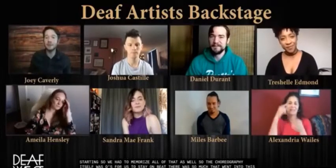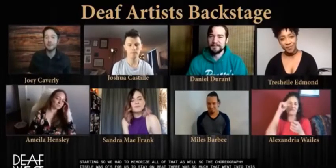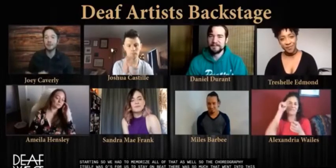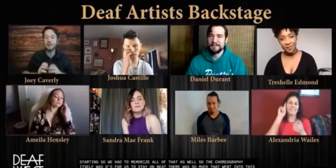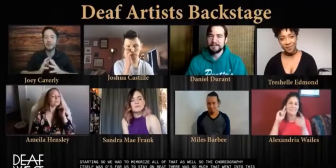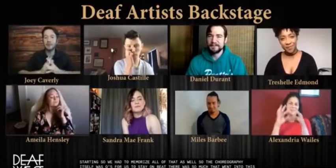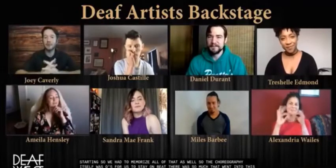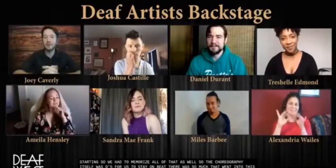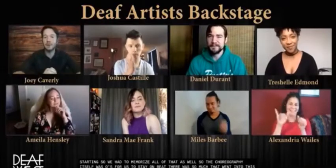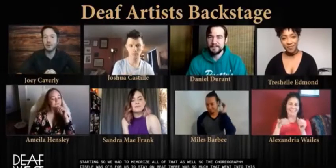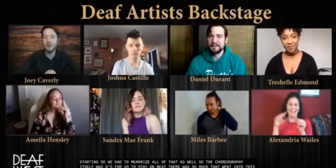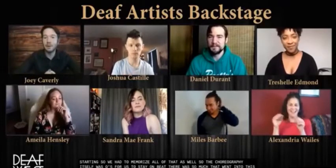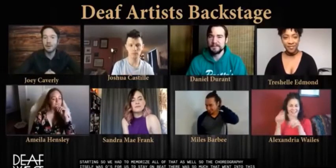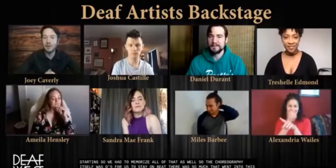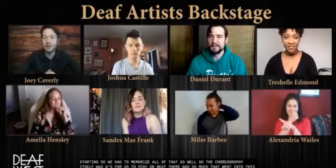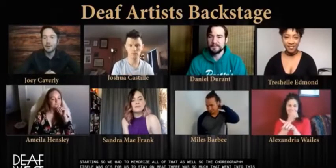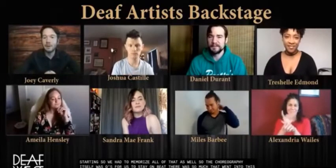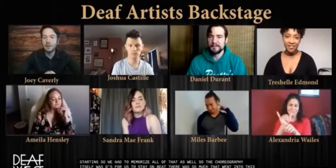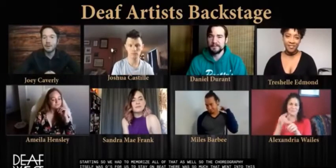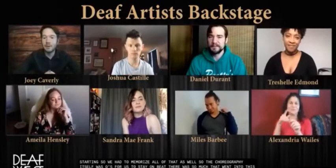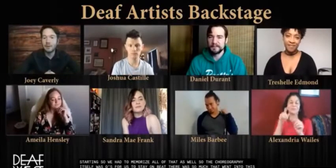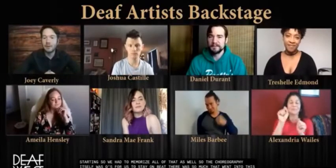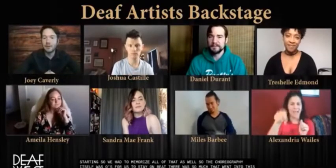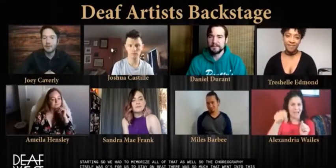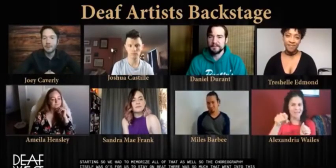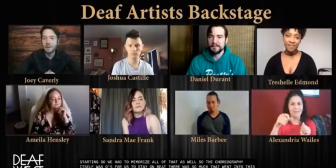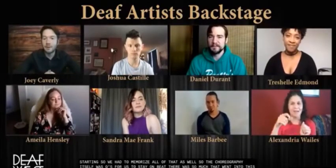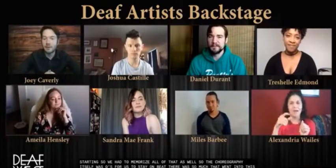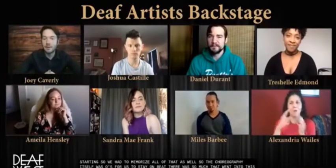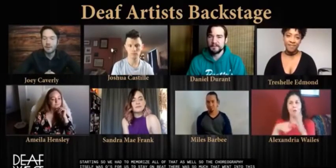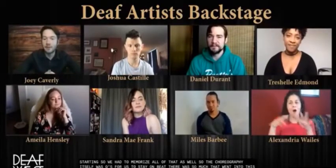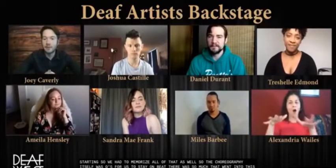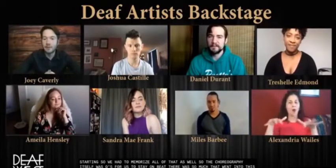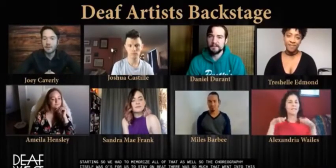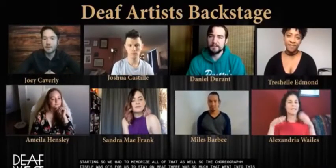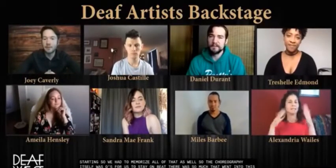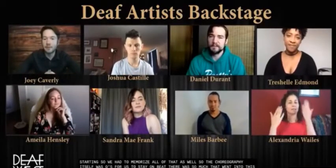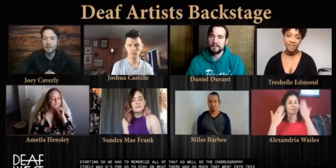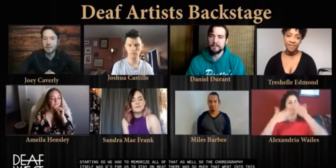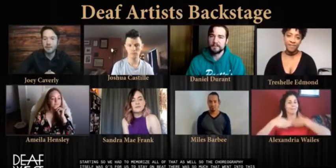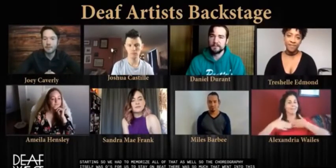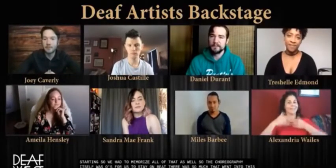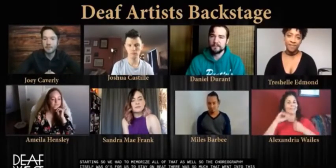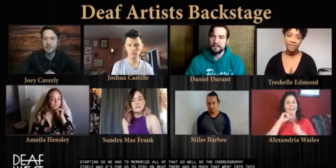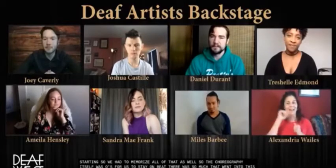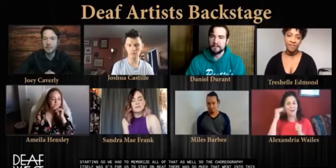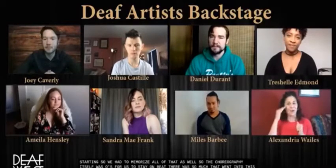Joey: Yes, Alexandria. Alexandria: Thank you so much to Amelia and Daniel for stating that.